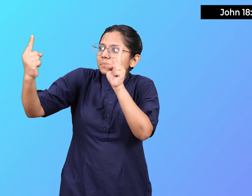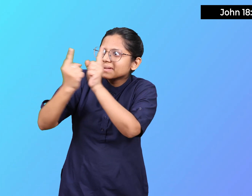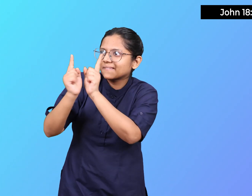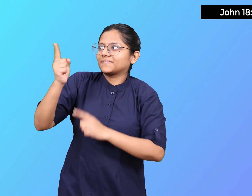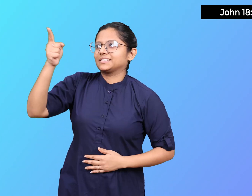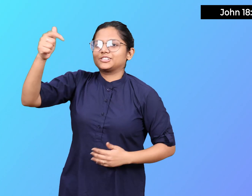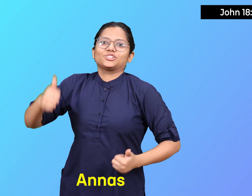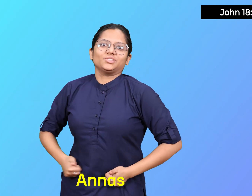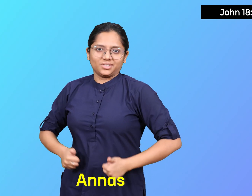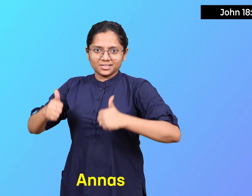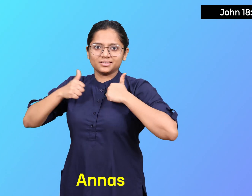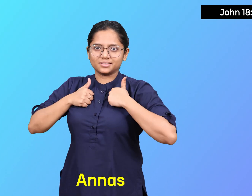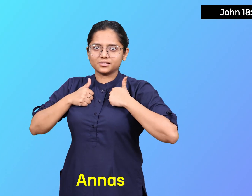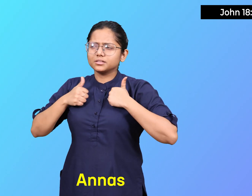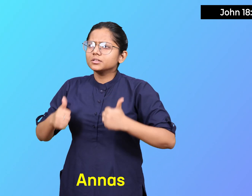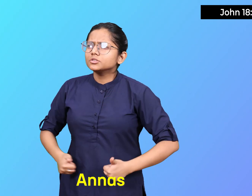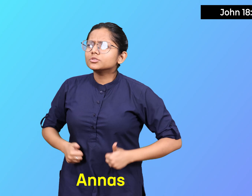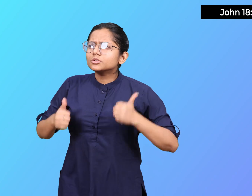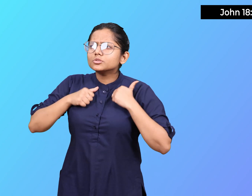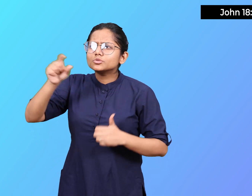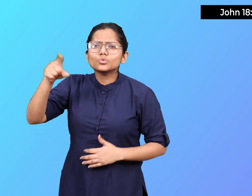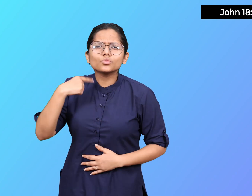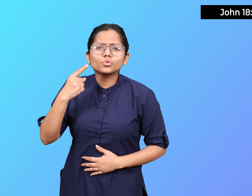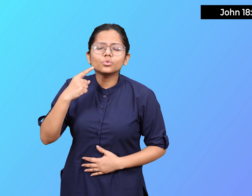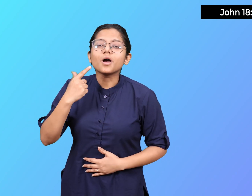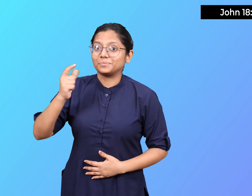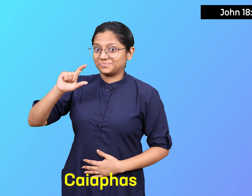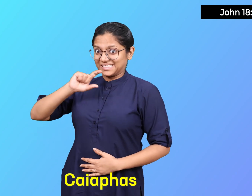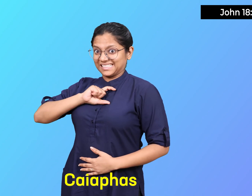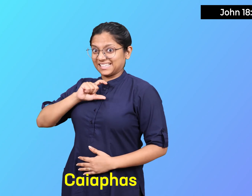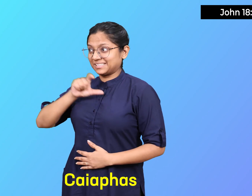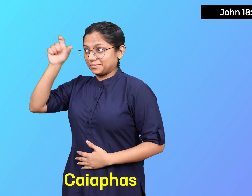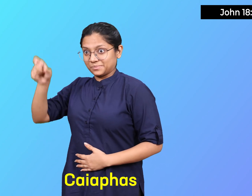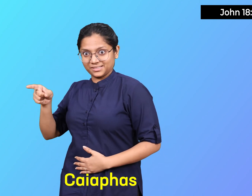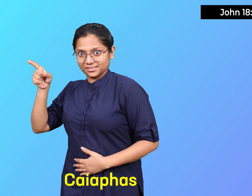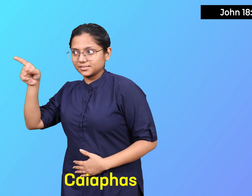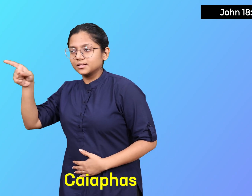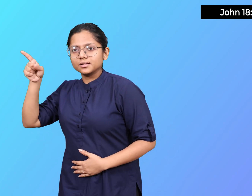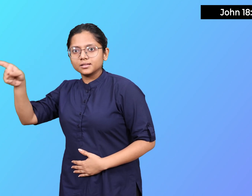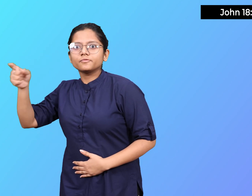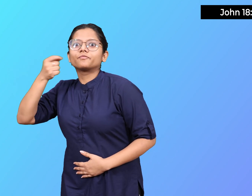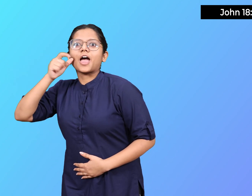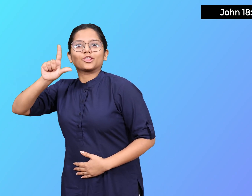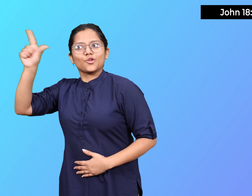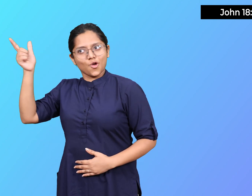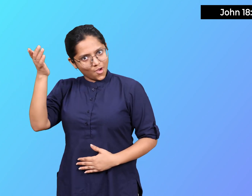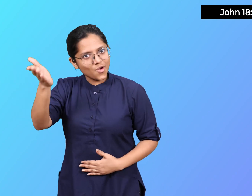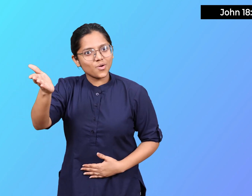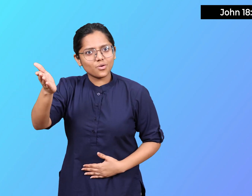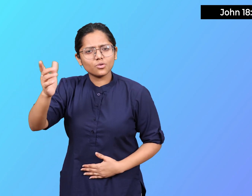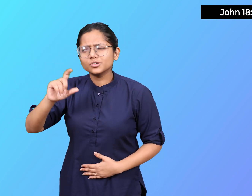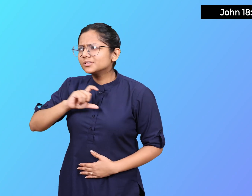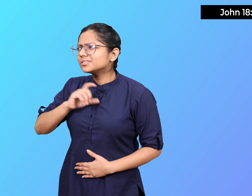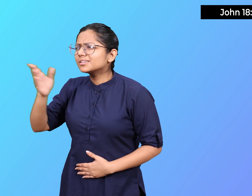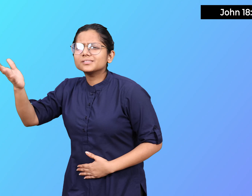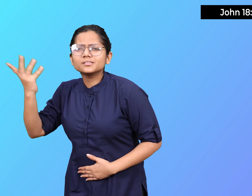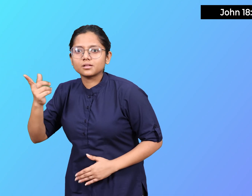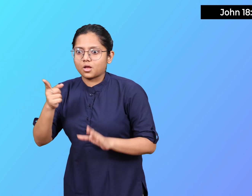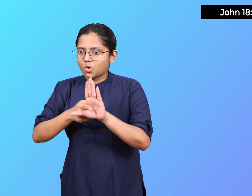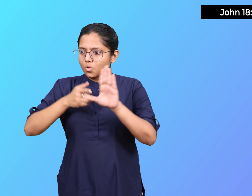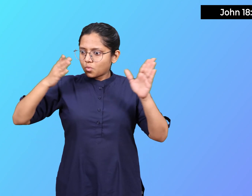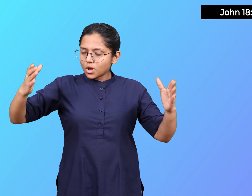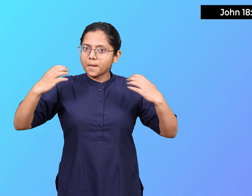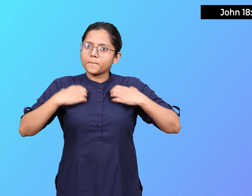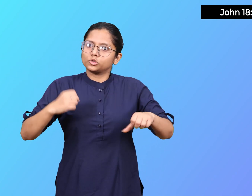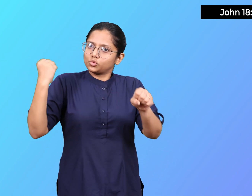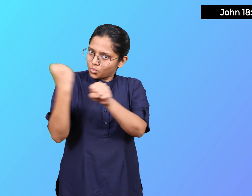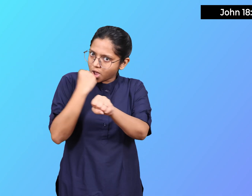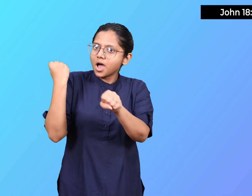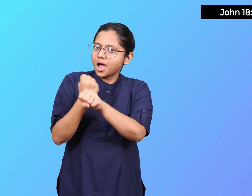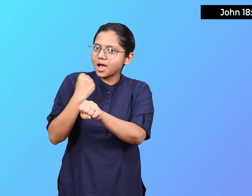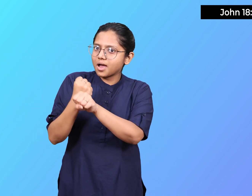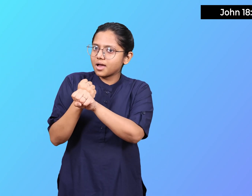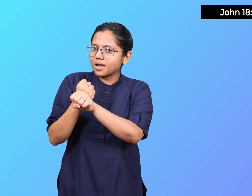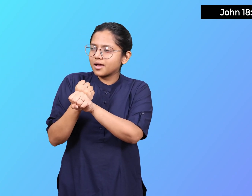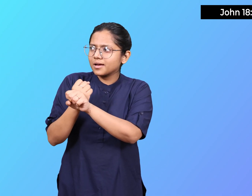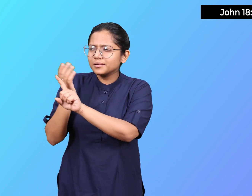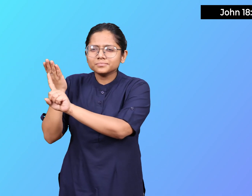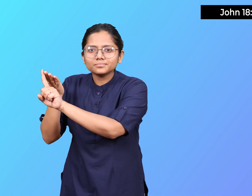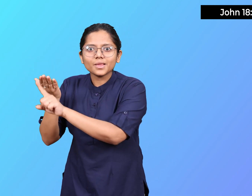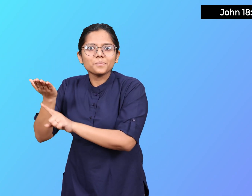and brought him first to Annas, the father-in-law of Caiaphas. Caiaphas was the high priest that year.